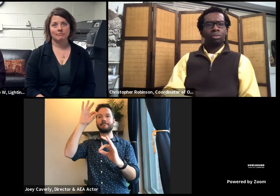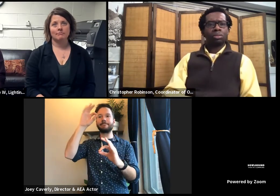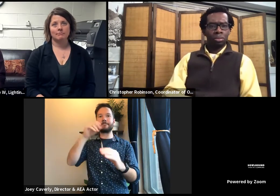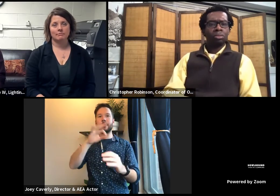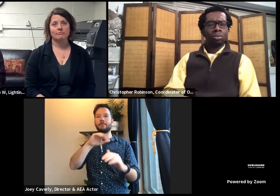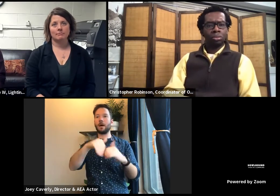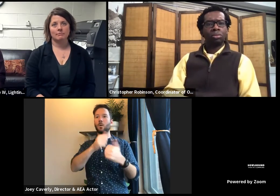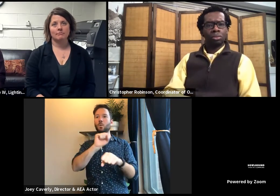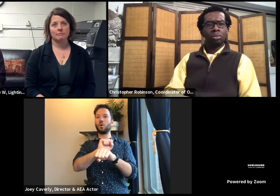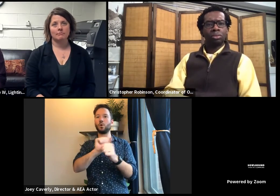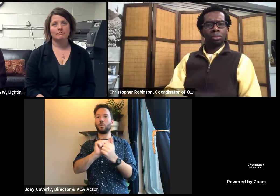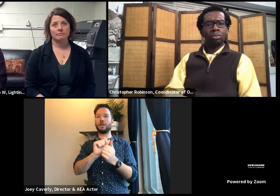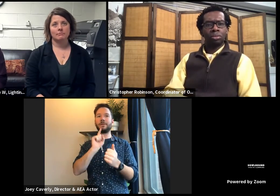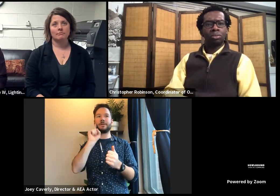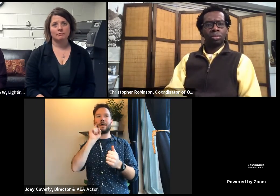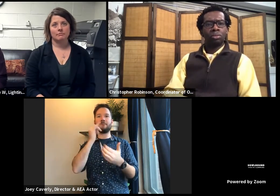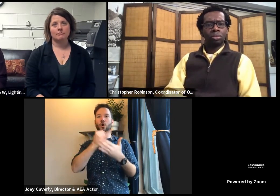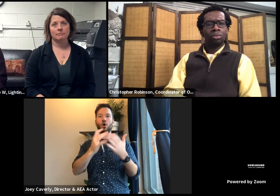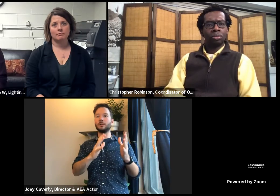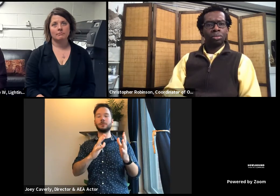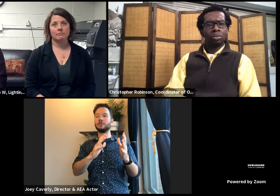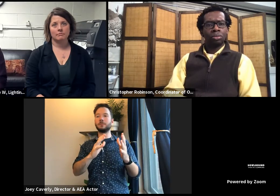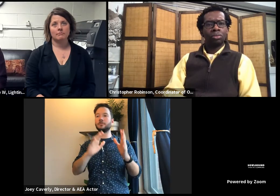There is a, for lack of a better word,